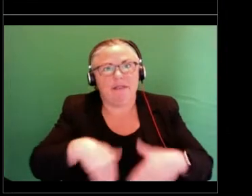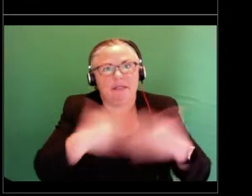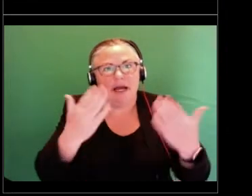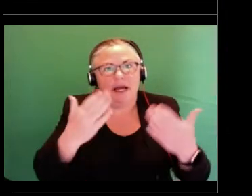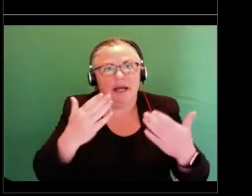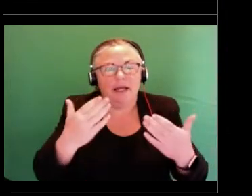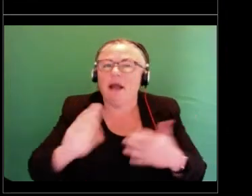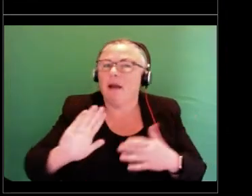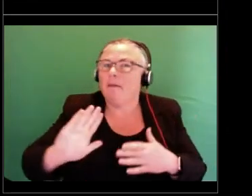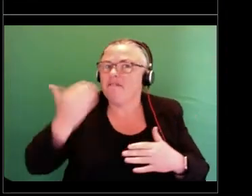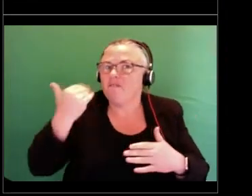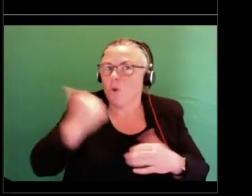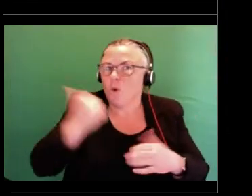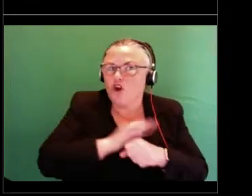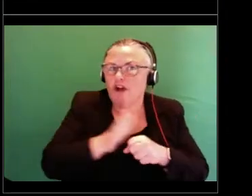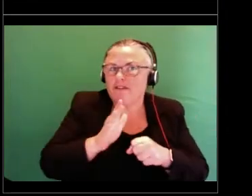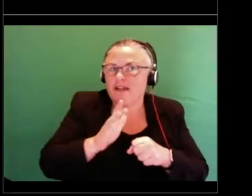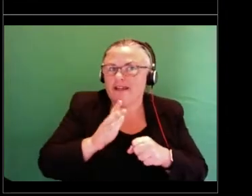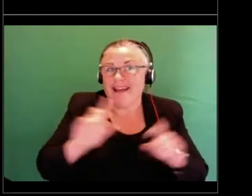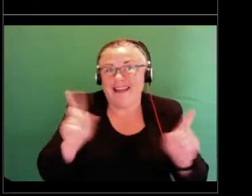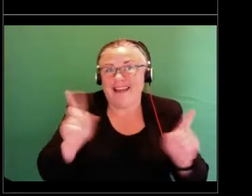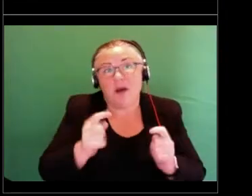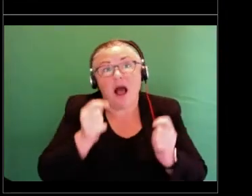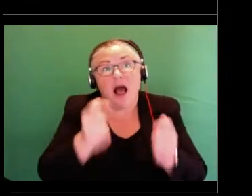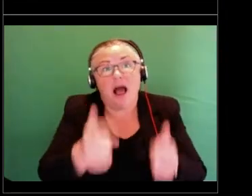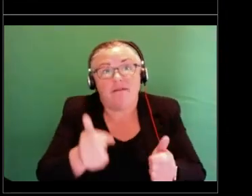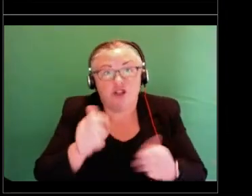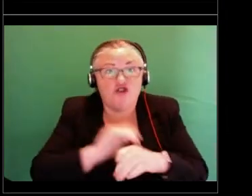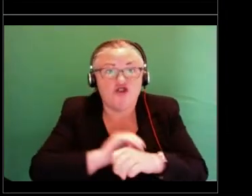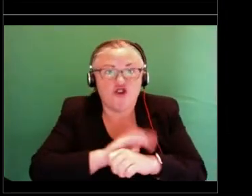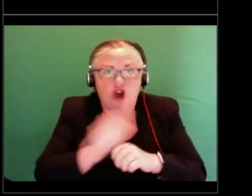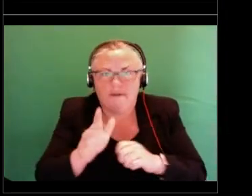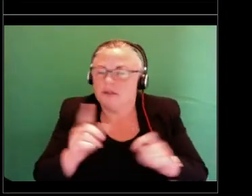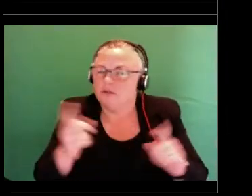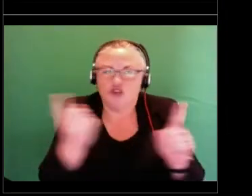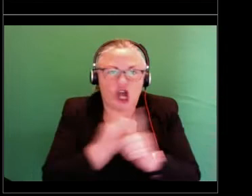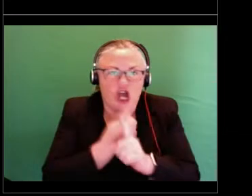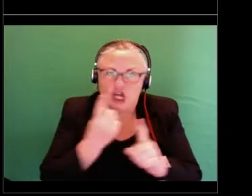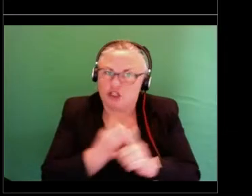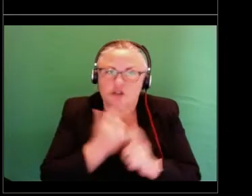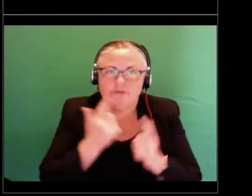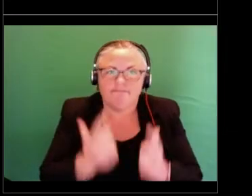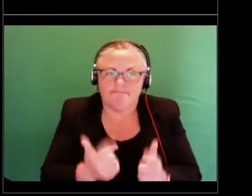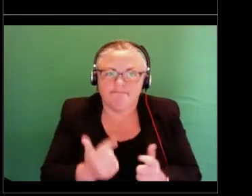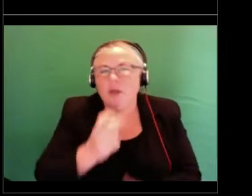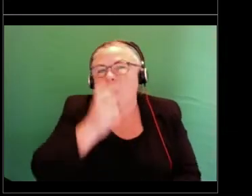that we can put scaffolding around their particular needs that they have from a social work front